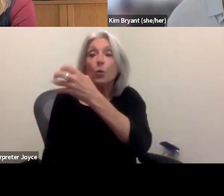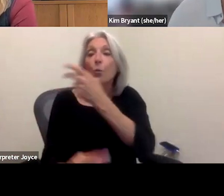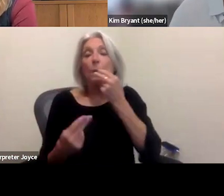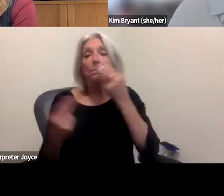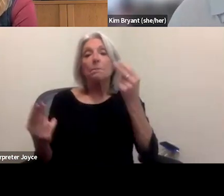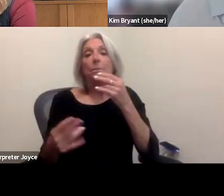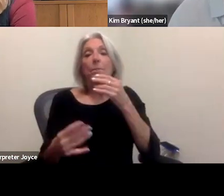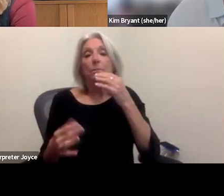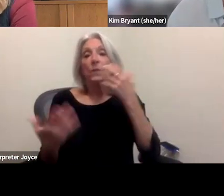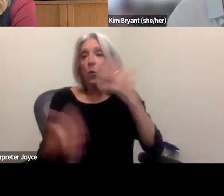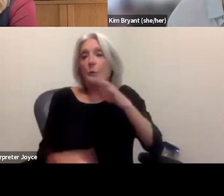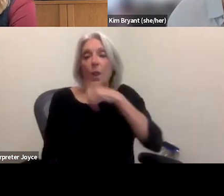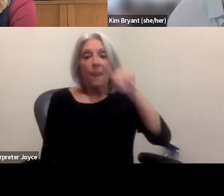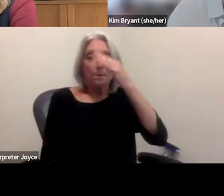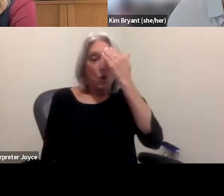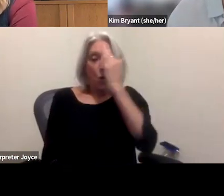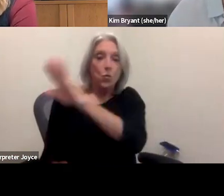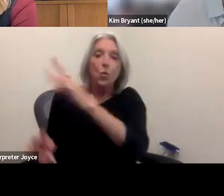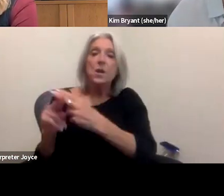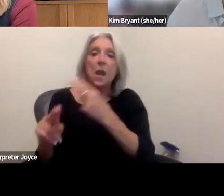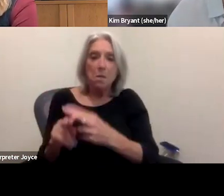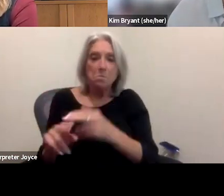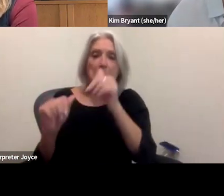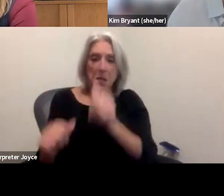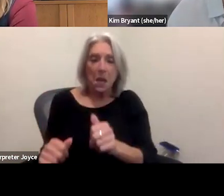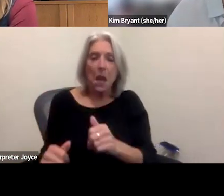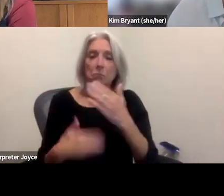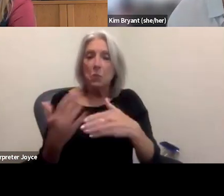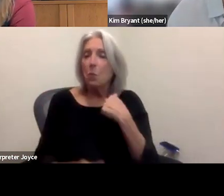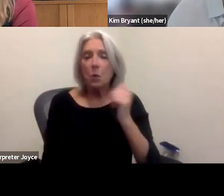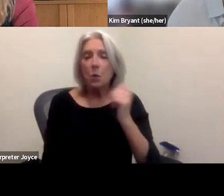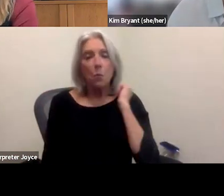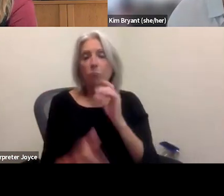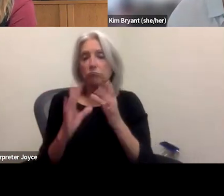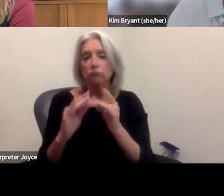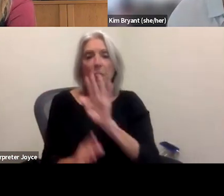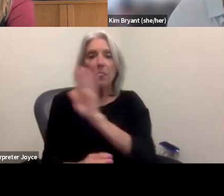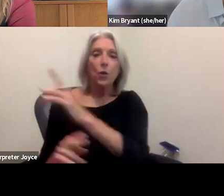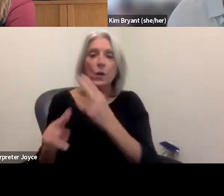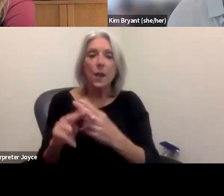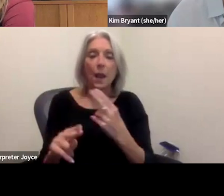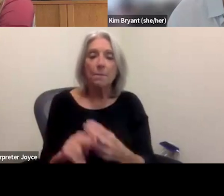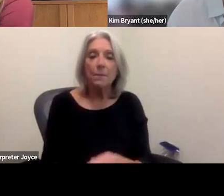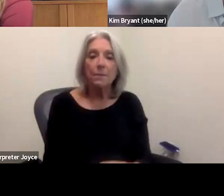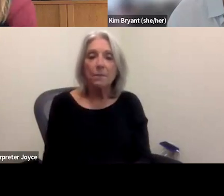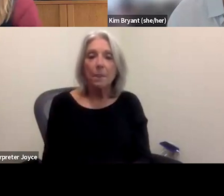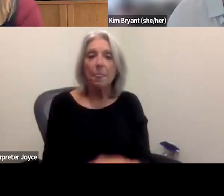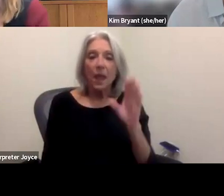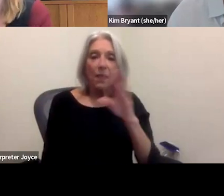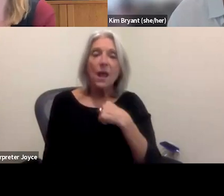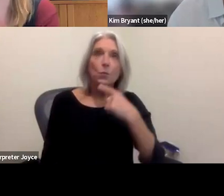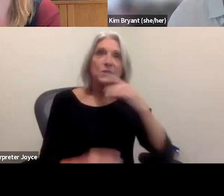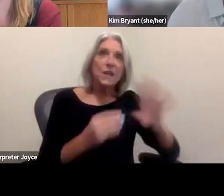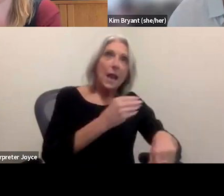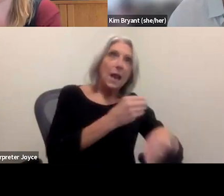in the end. Or they can run it all anonymously and we won't mention their name and we'll say "an additional anonymous consultant."